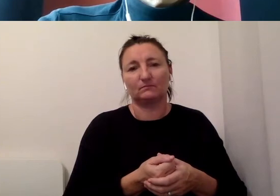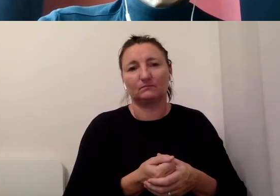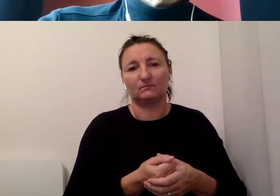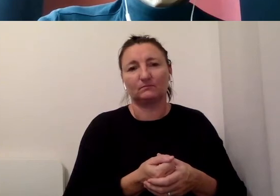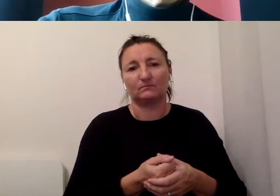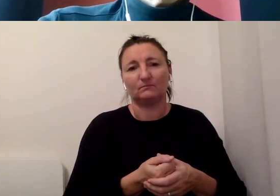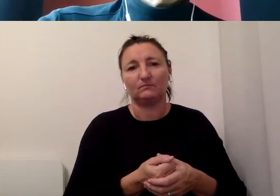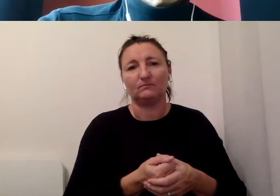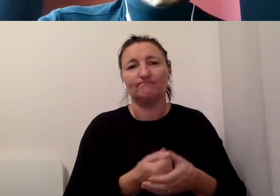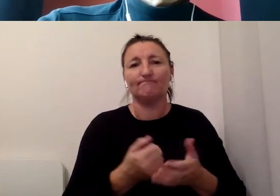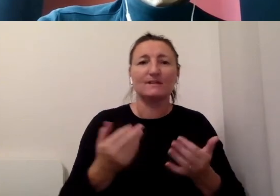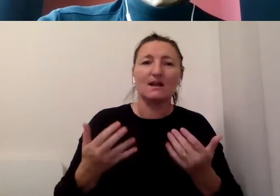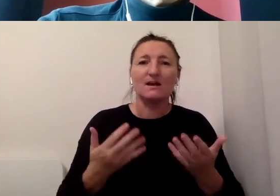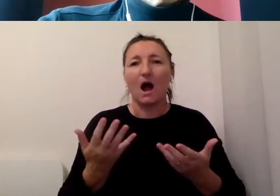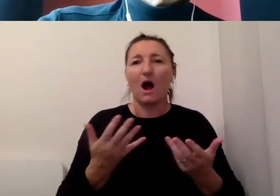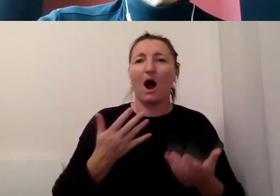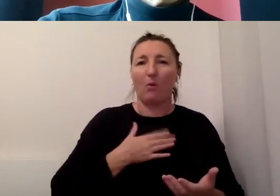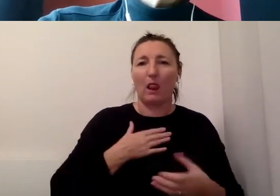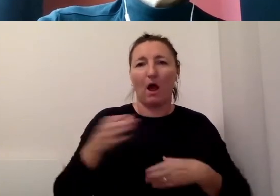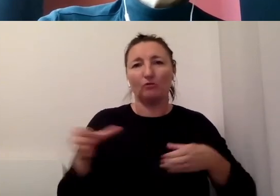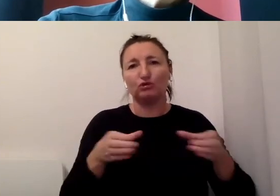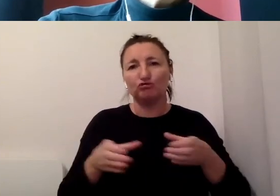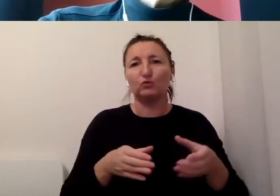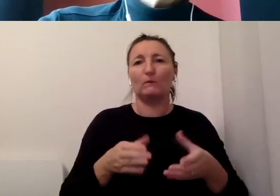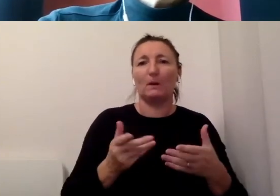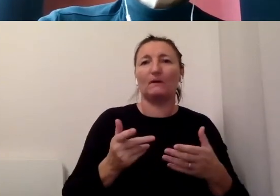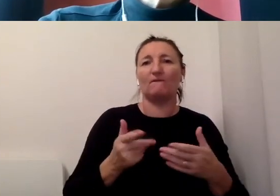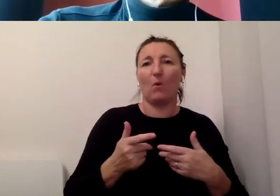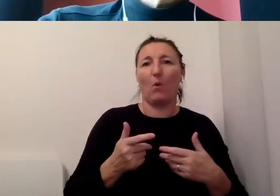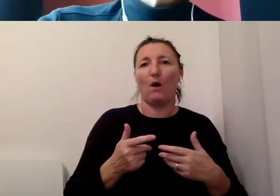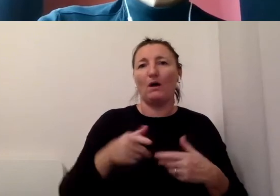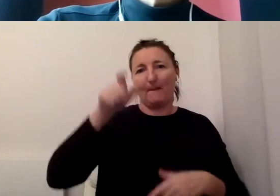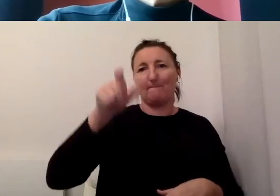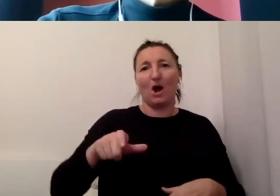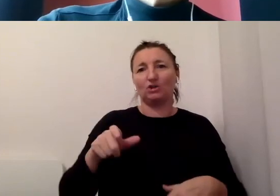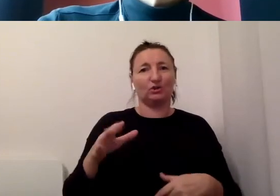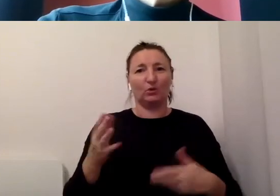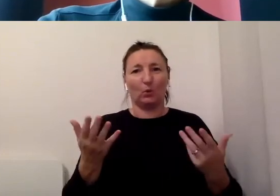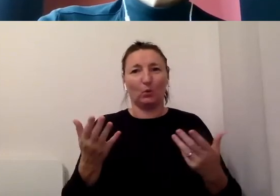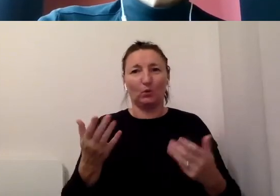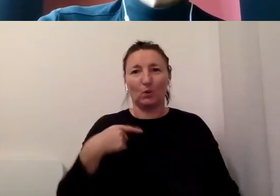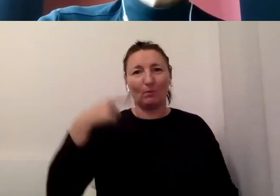would see me and other people on here as just people and not think about people's disabilities,